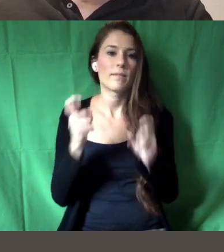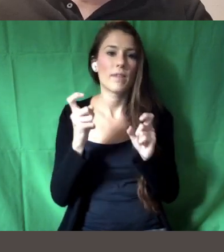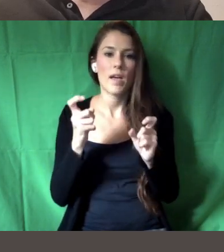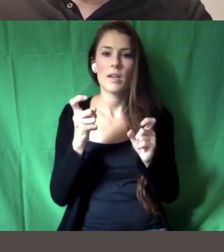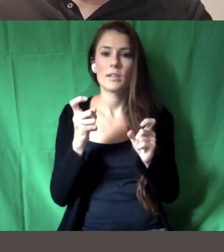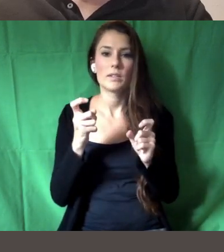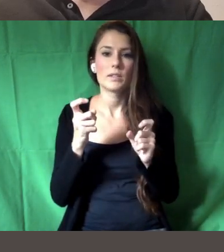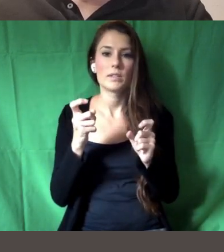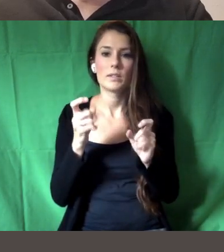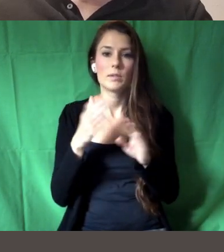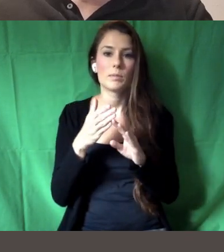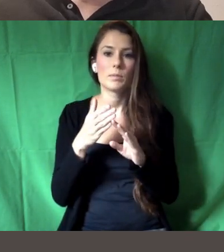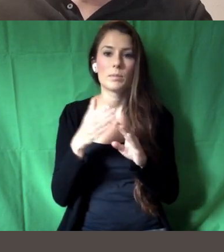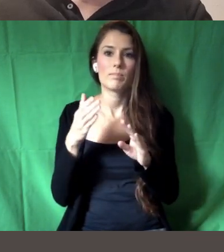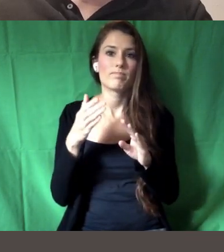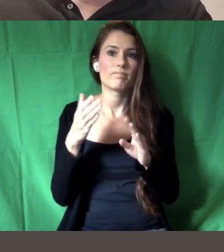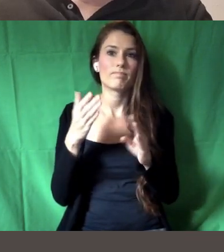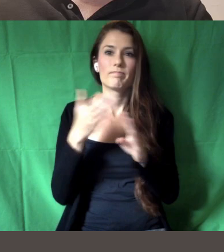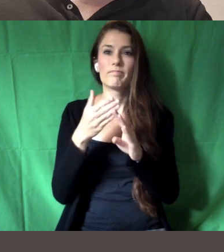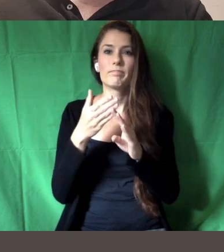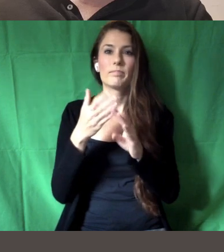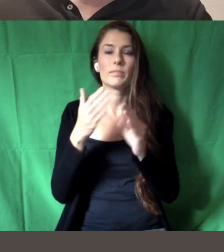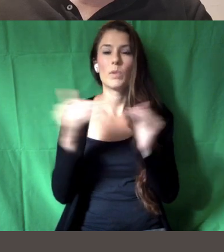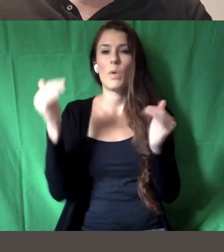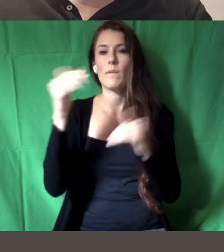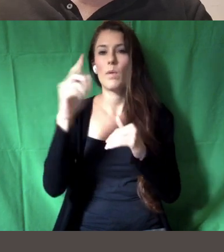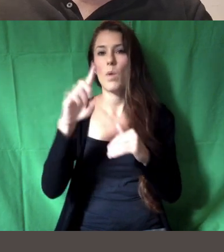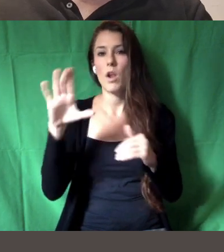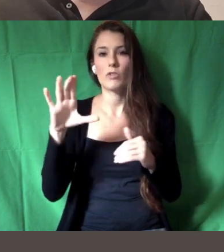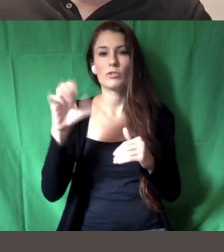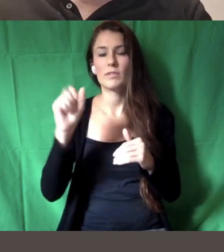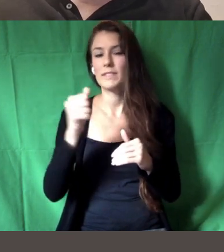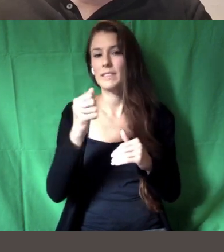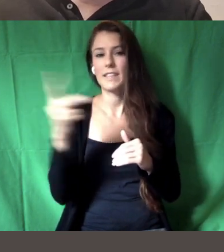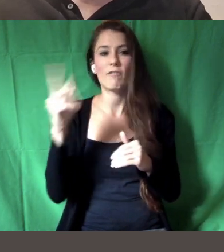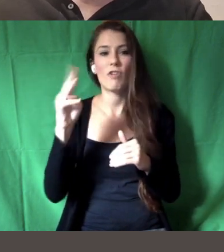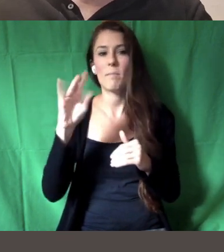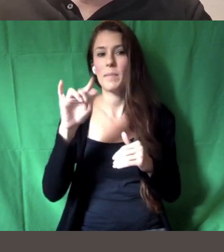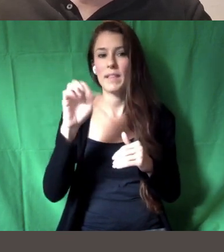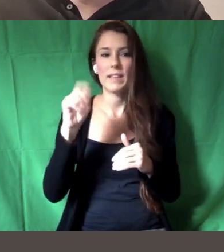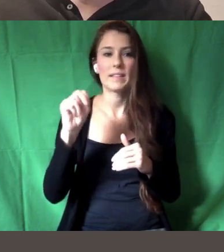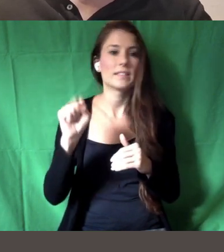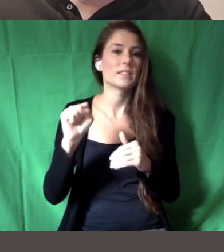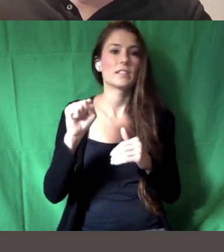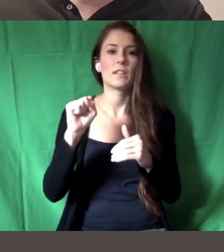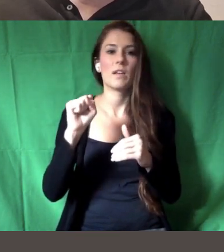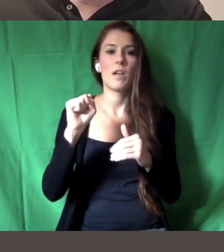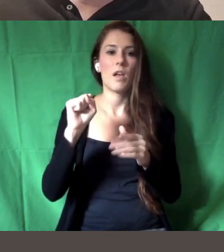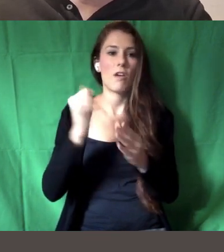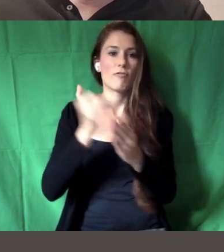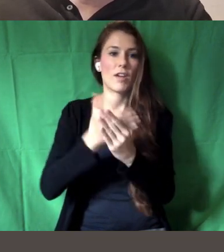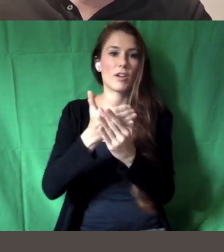several hundreds of millions of records, then Polars might be not the best choice and there is